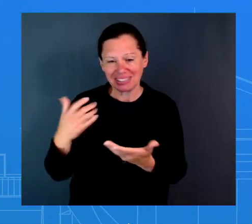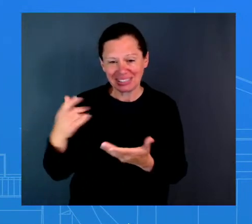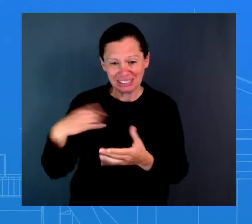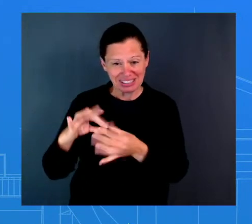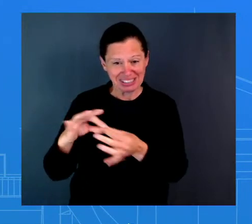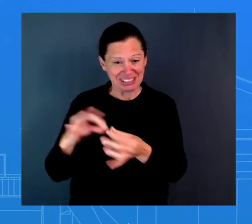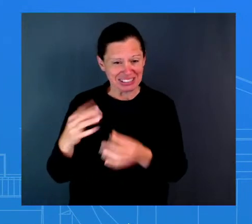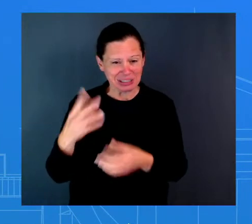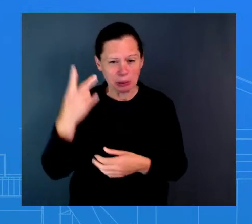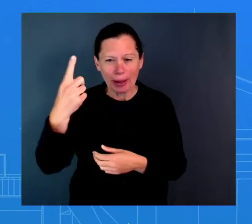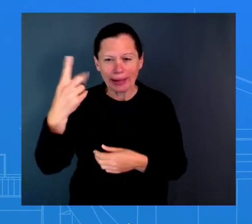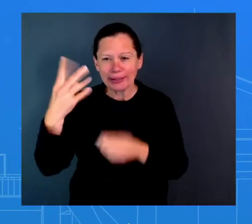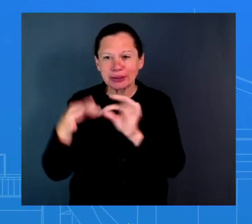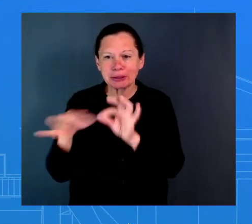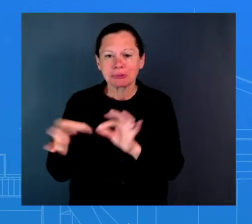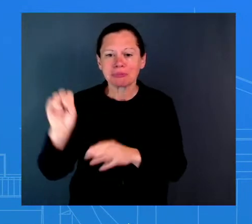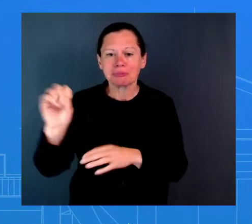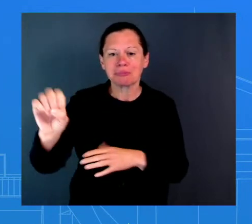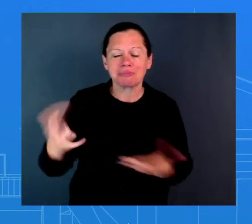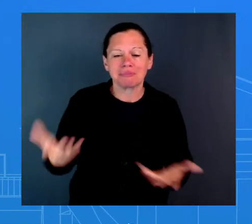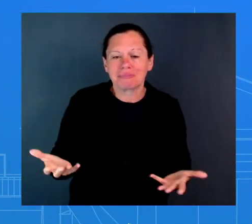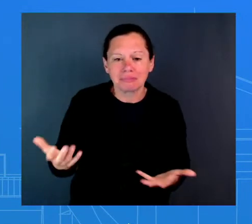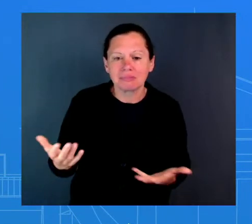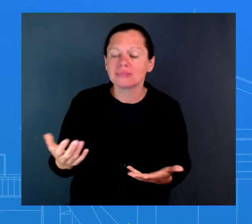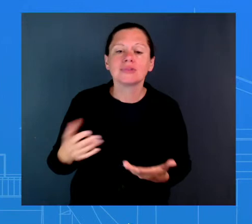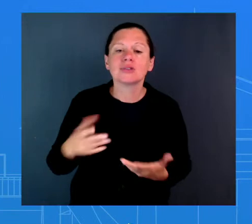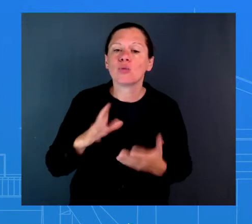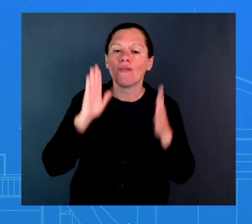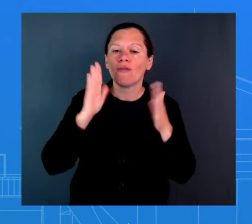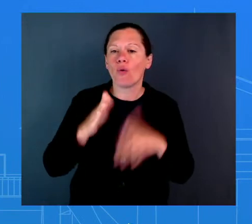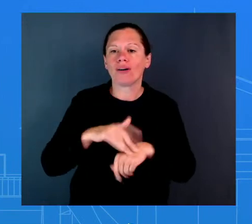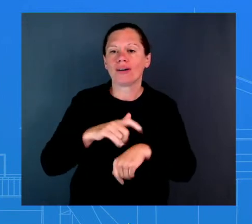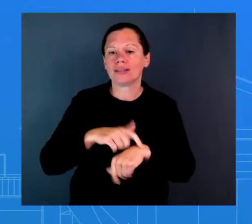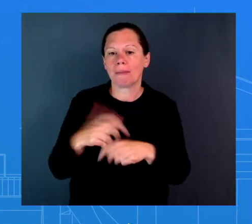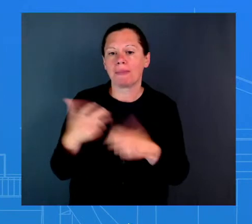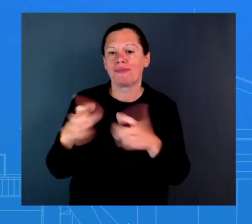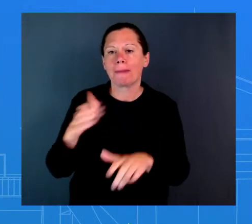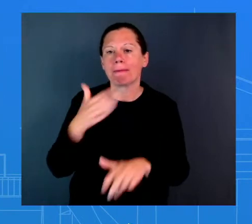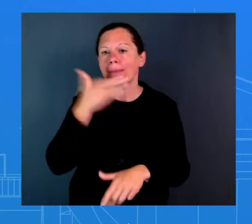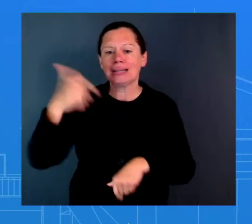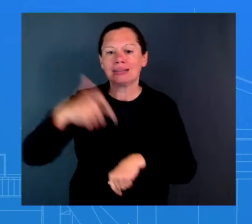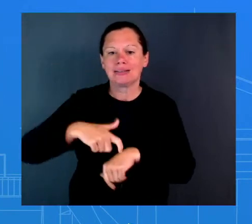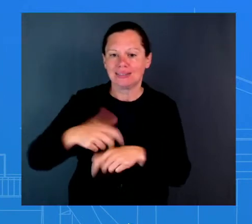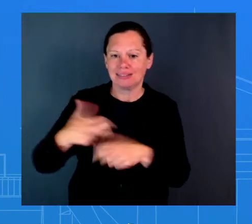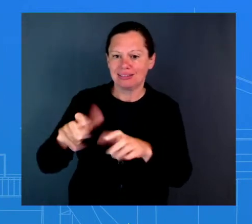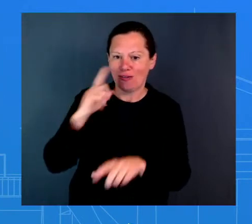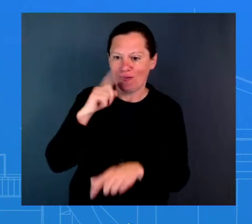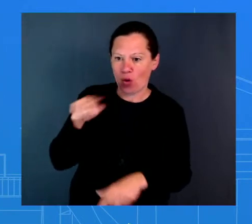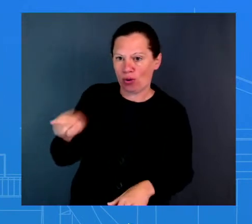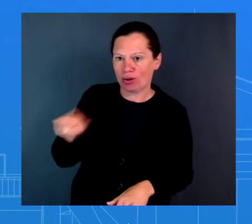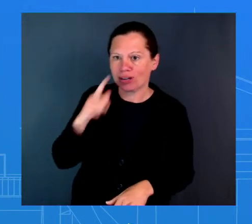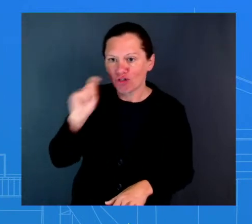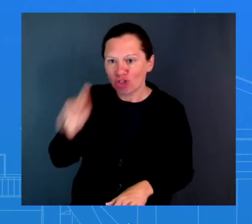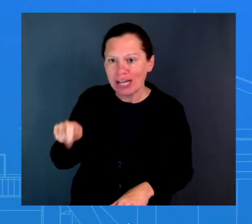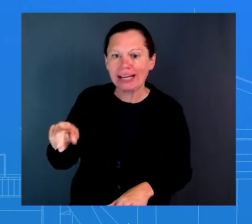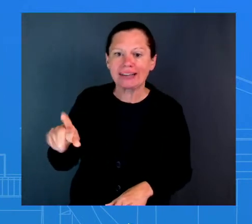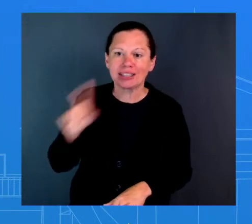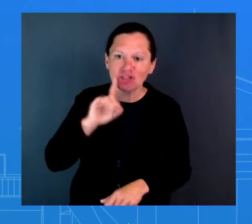based on what we think is going to generate the best possible results for Ukraine. And -- and President Biden is looking forward to the set of engagements this afternoon.